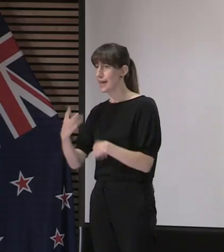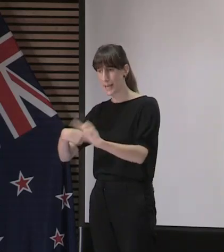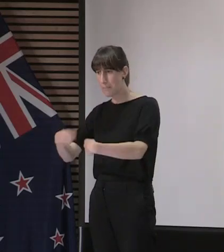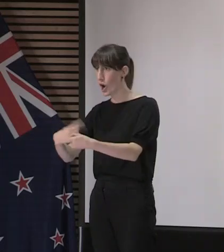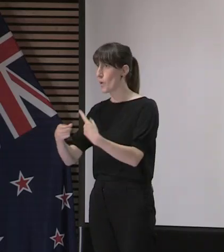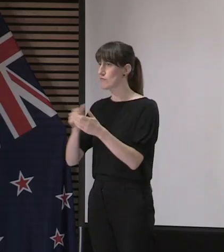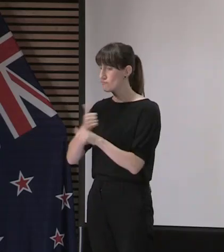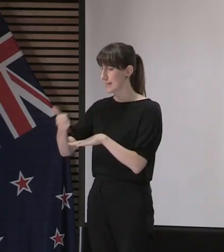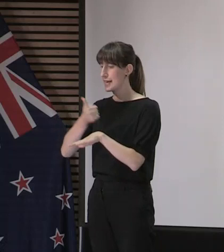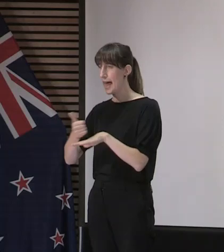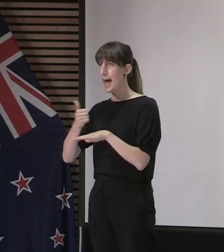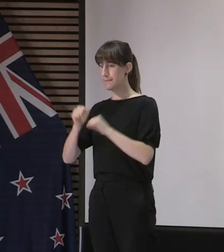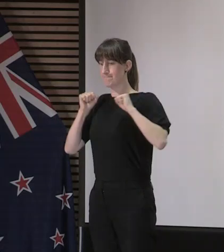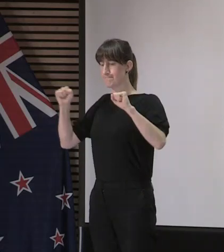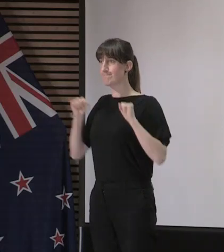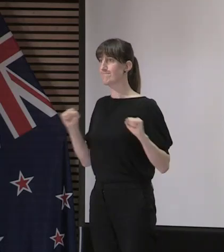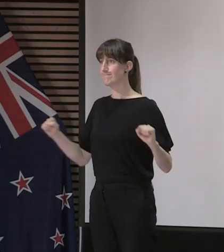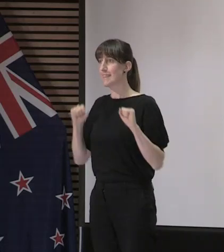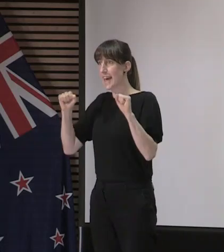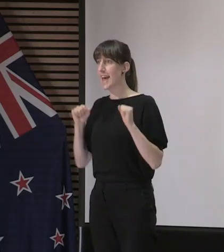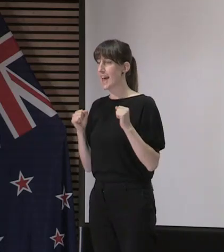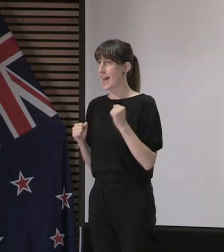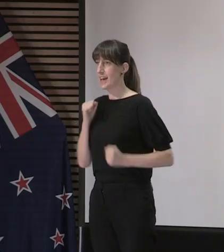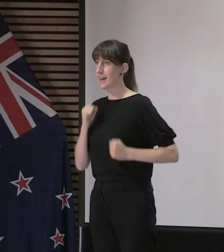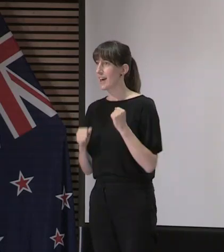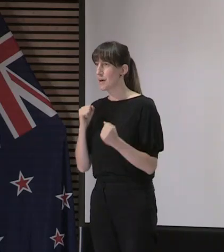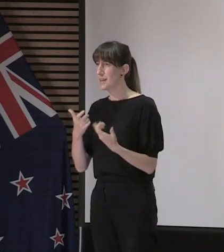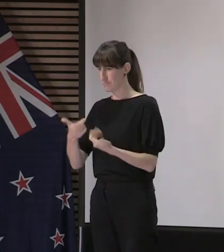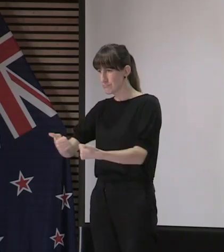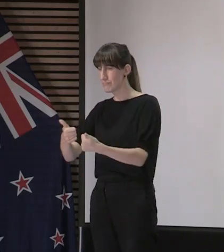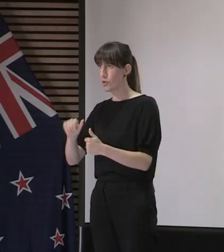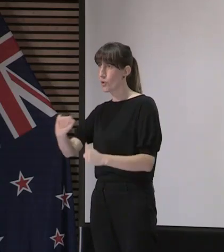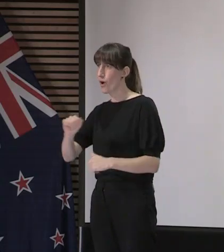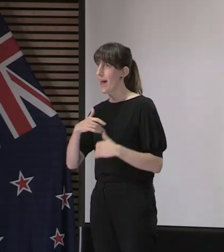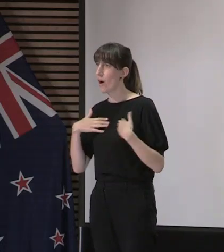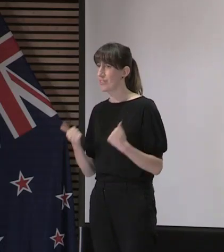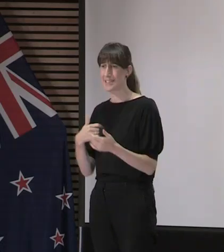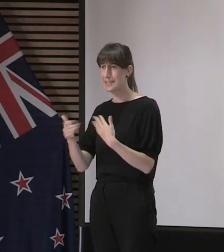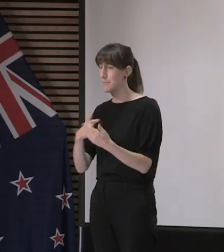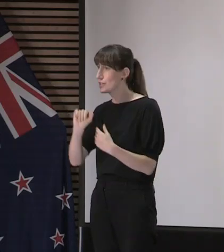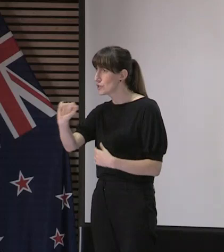everybody to actually in Alert Level 3 and even as we move down alert levels, to maintain